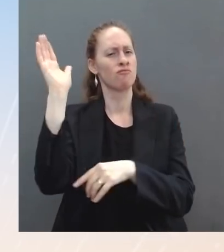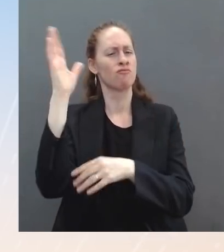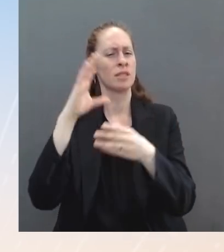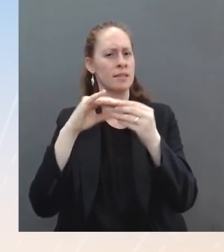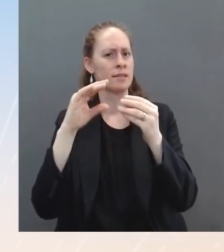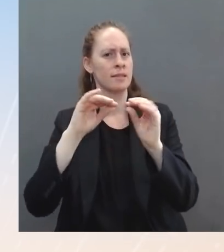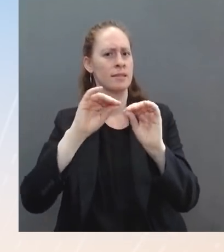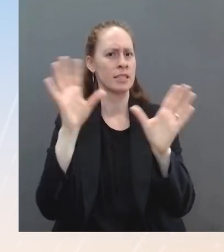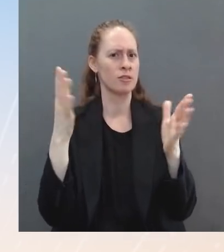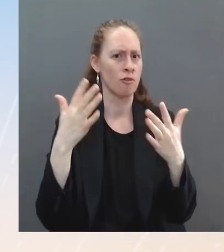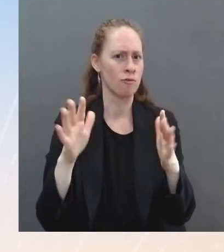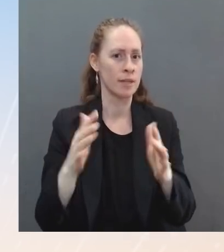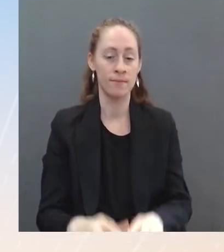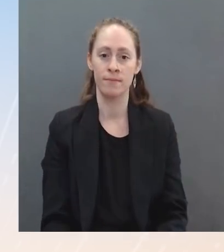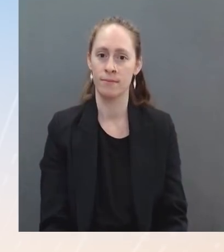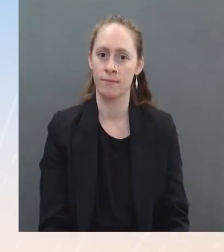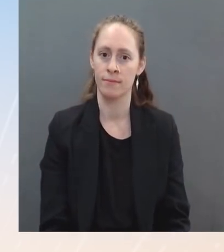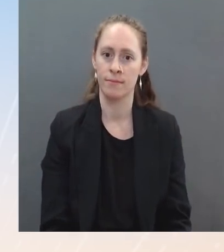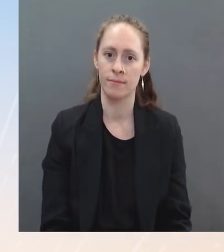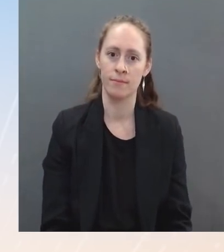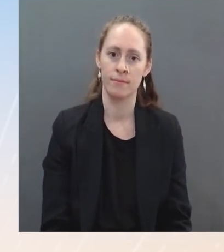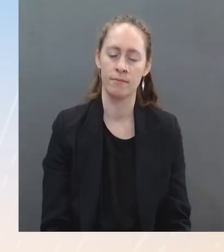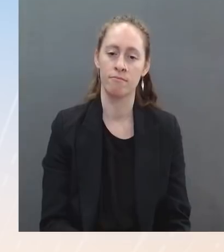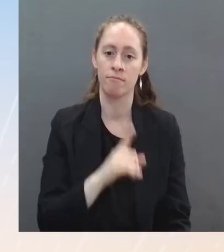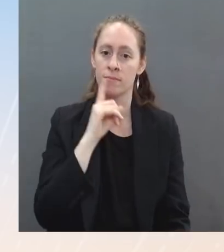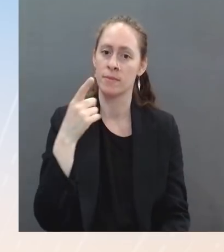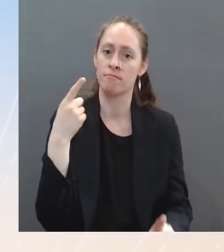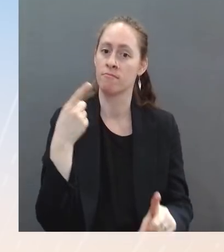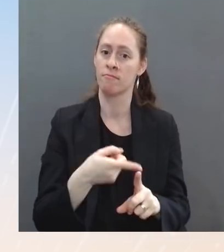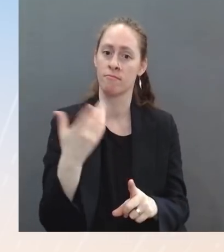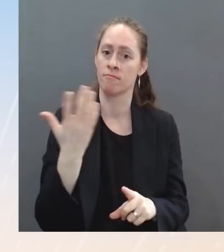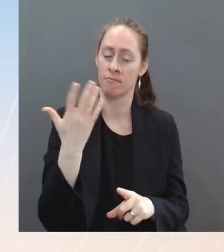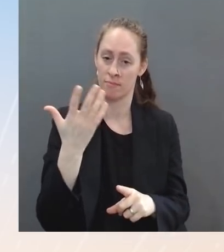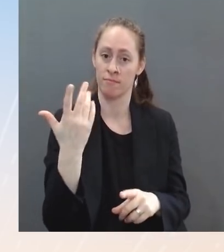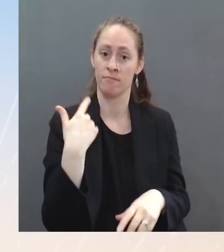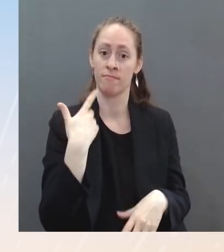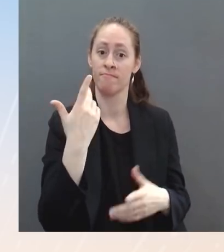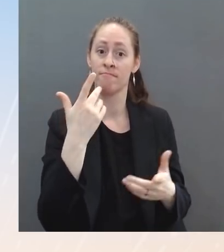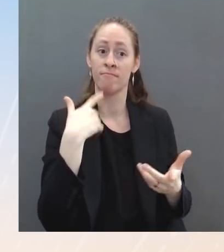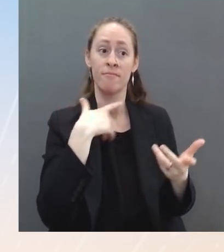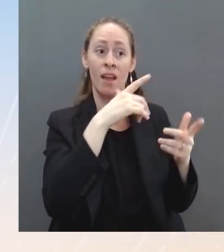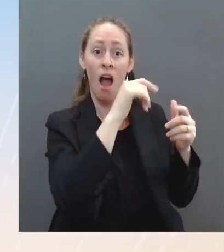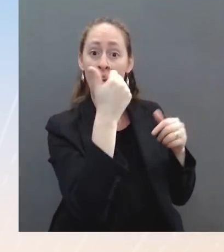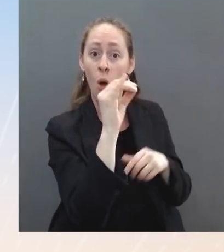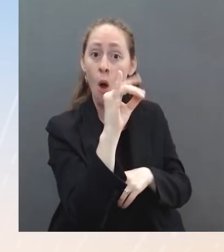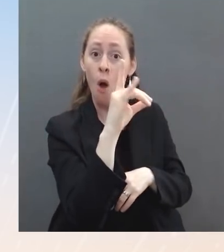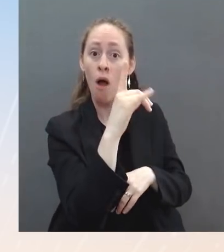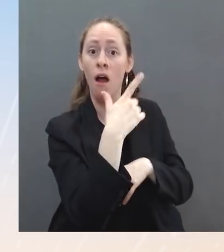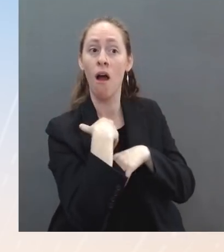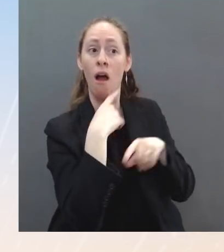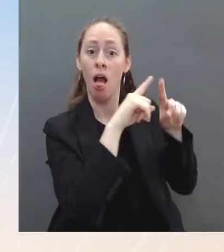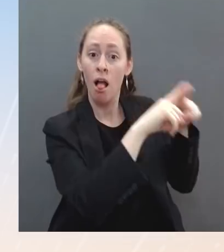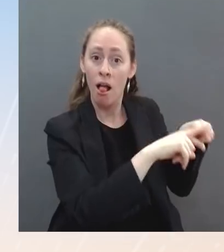dependence on foreign oil is not in the sustainable, long-term best interests of the United States.